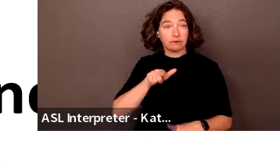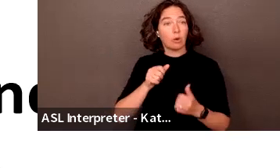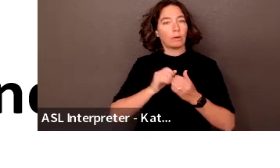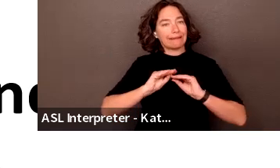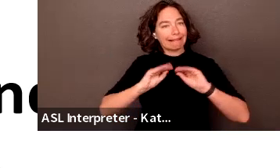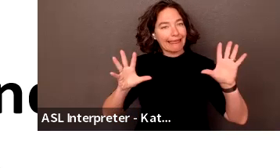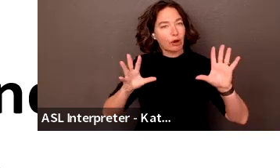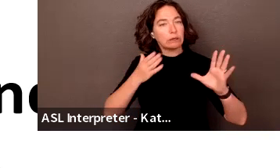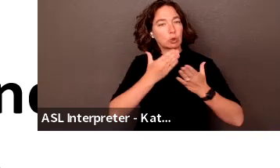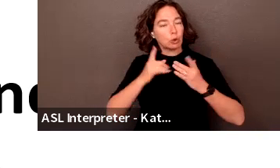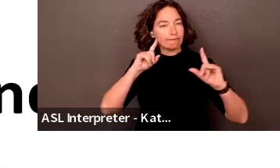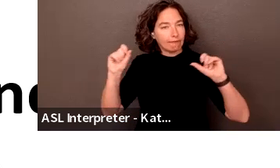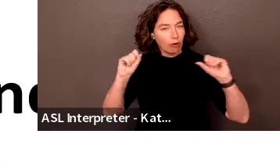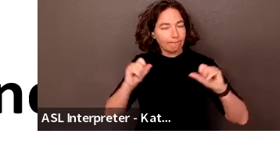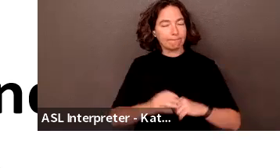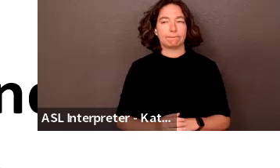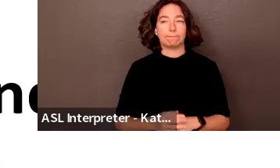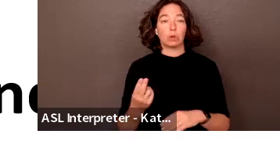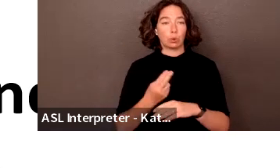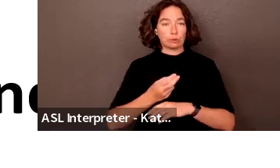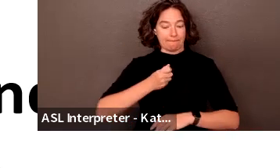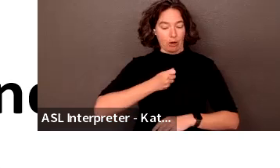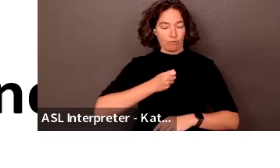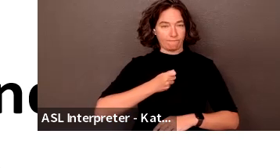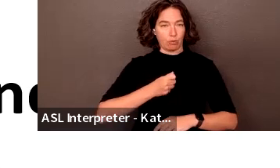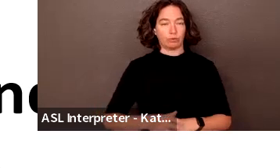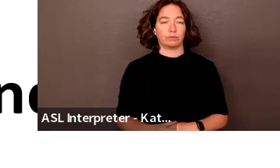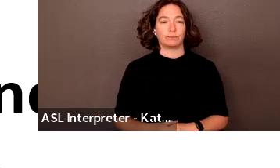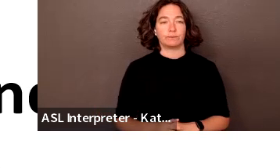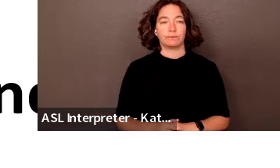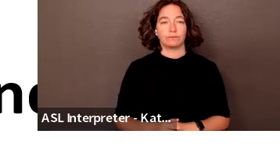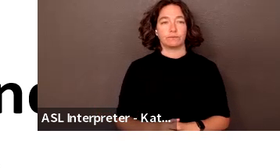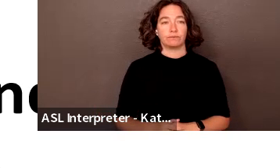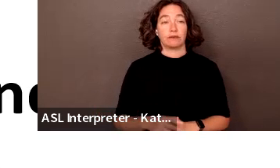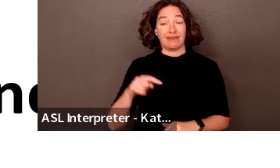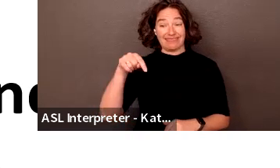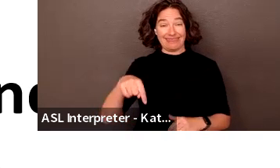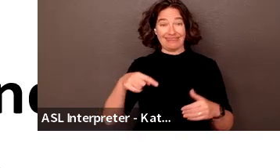start identifying what those solutions and how we can work together with them.